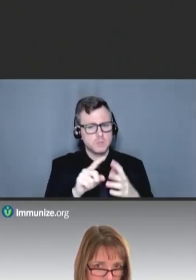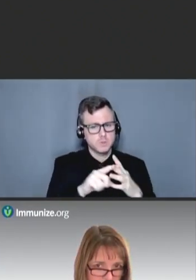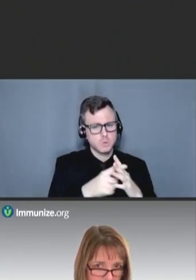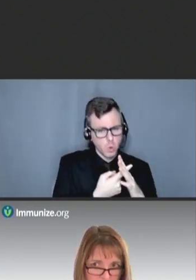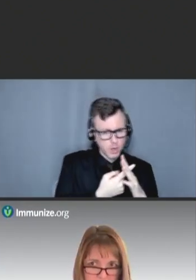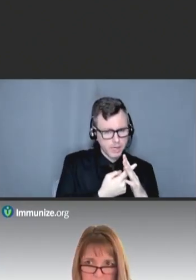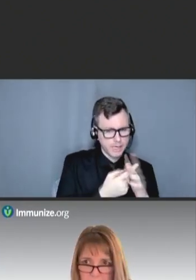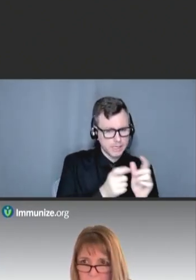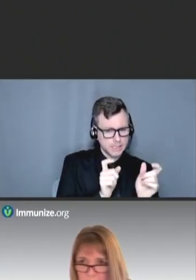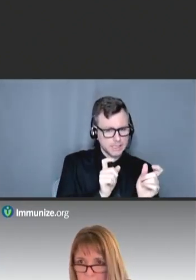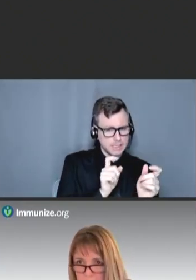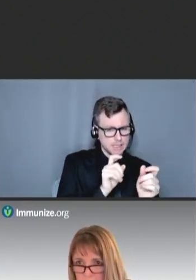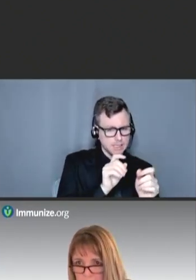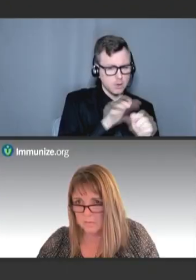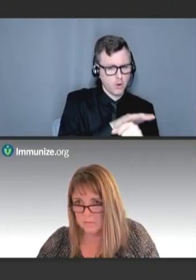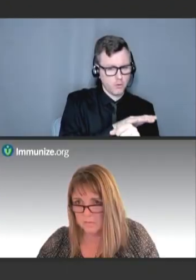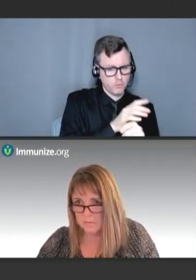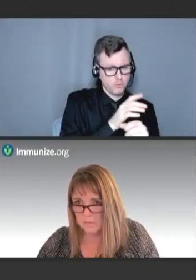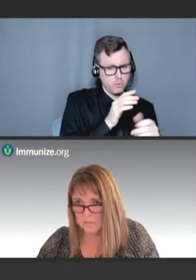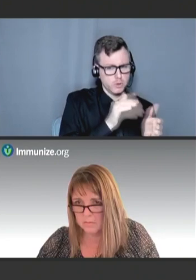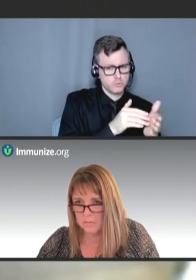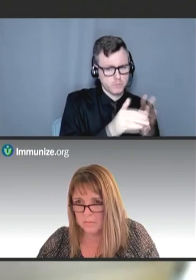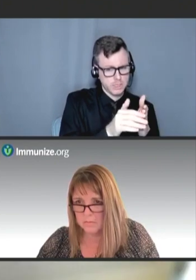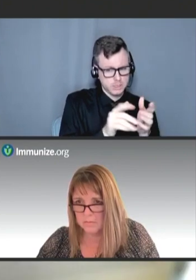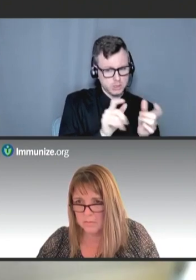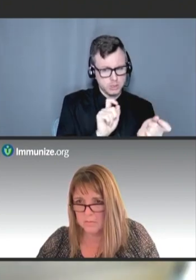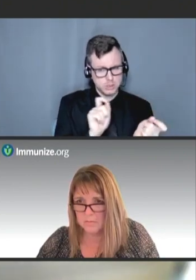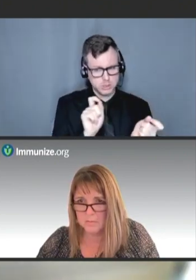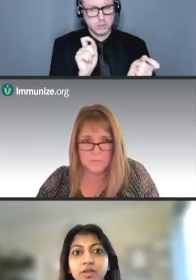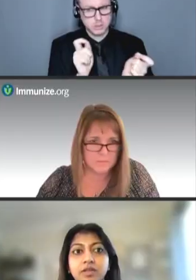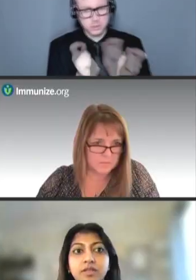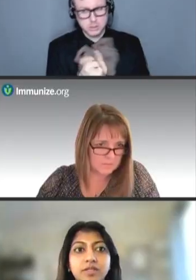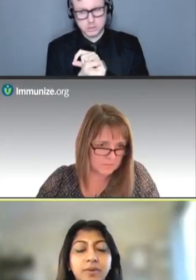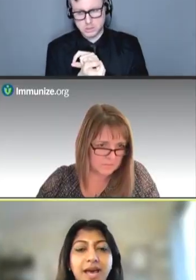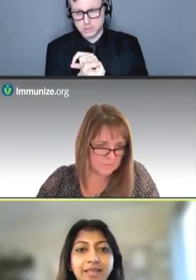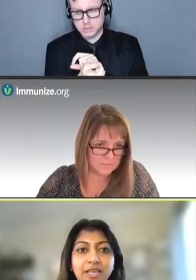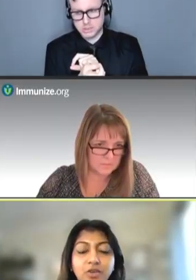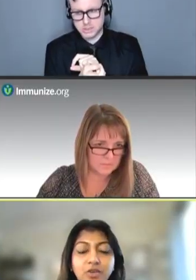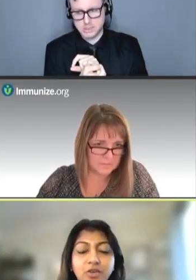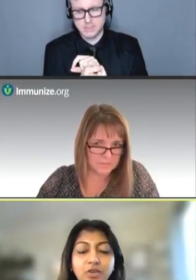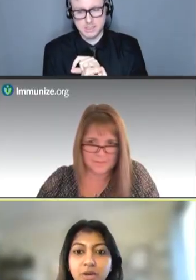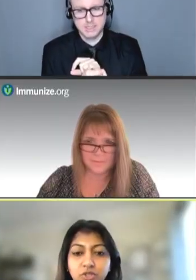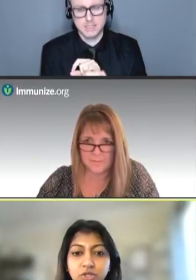Nadini Selvam: So, hi, thank you for that question.